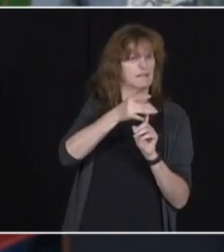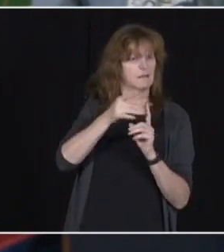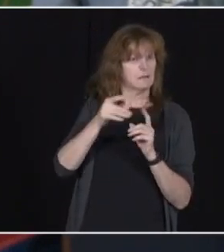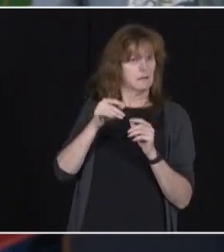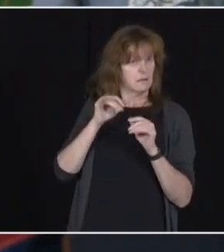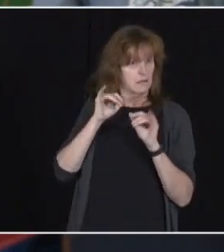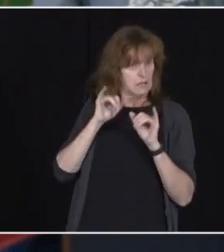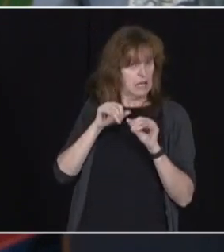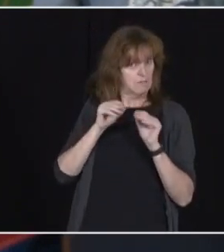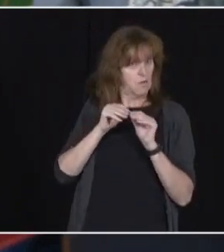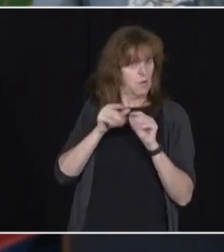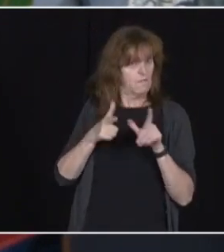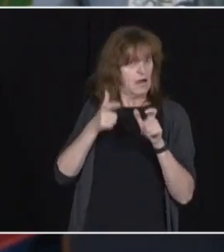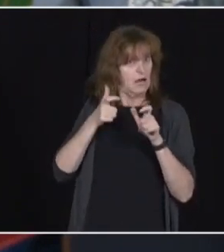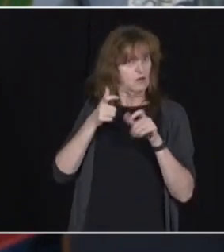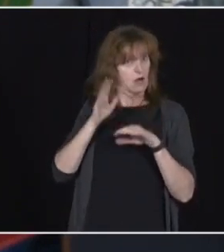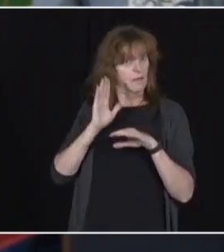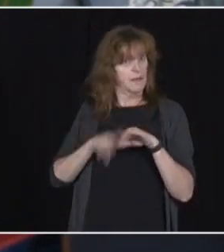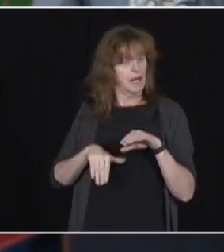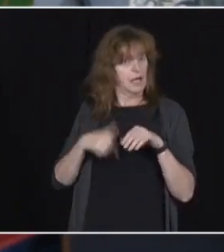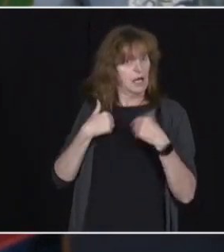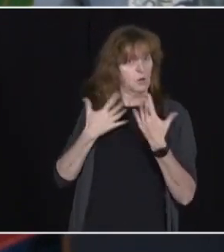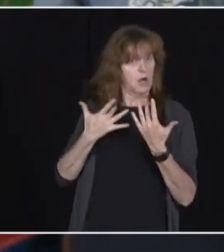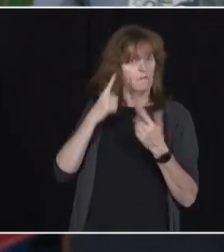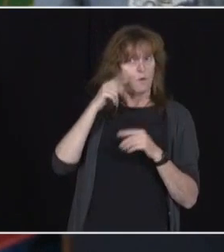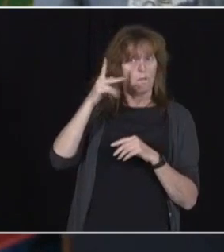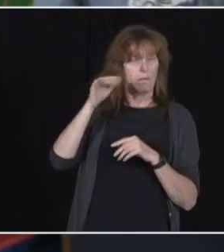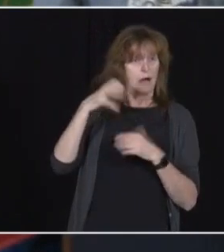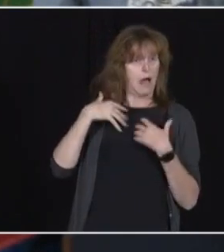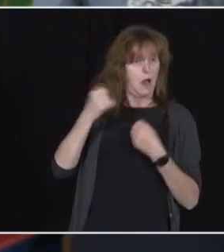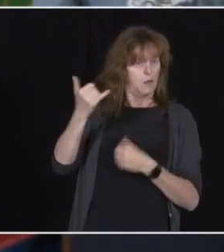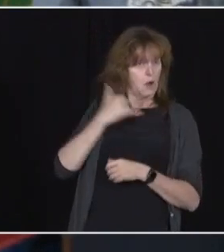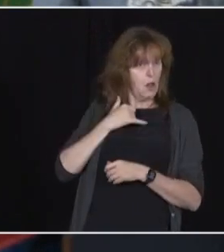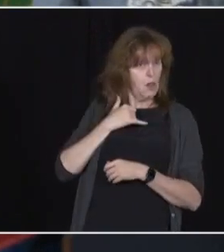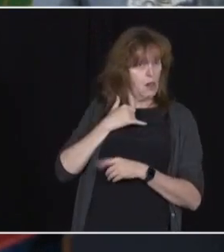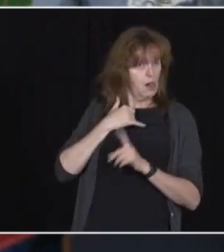and I got a ring on my phone that said I had been exposed to somebody.